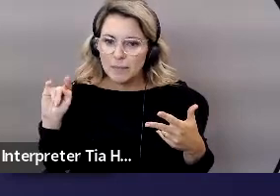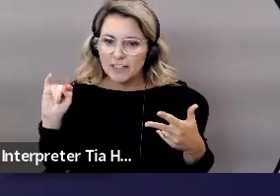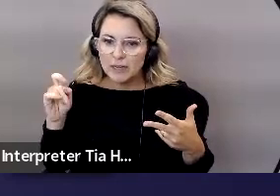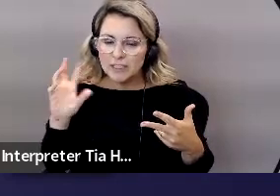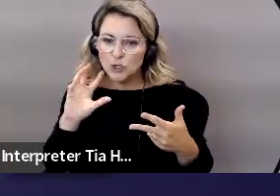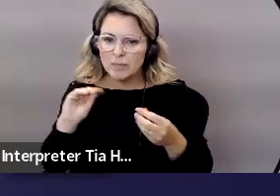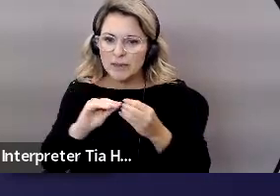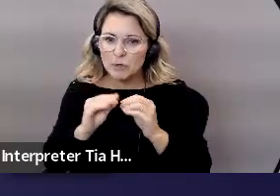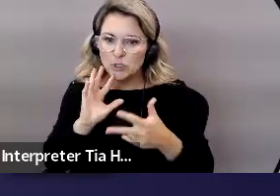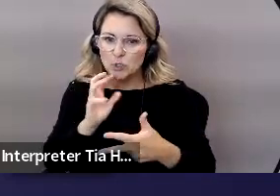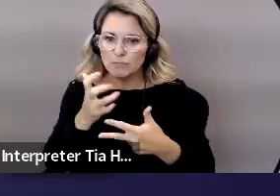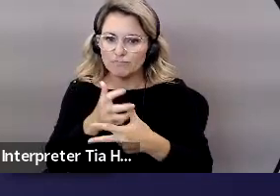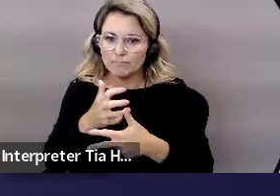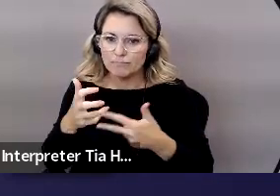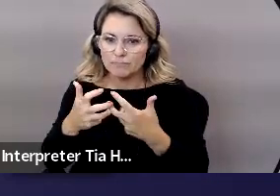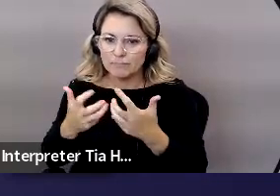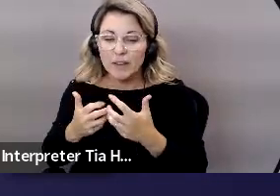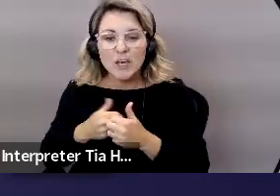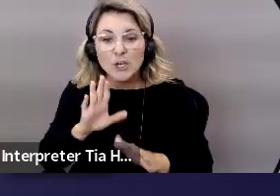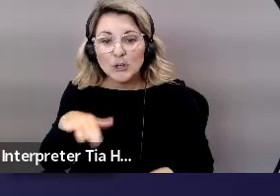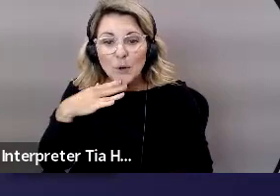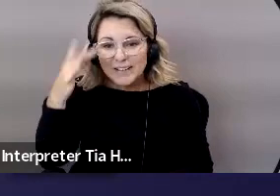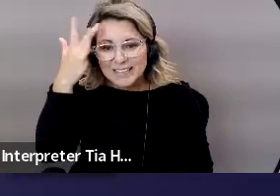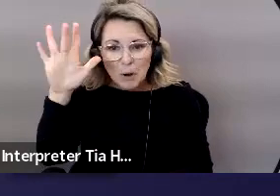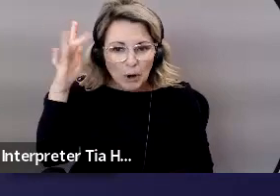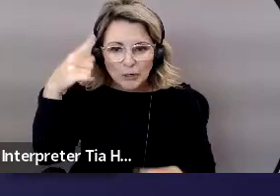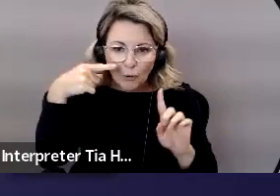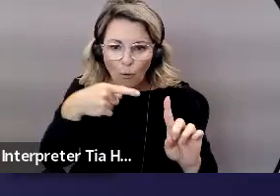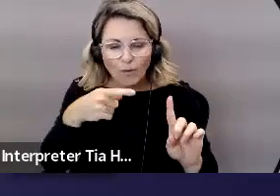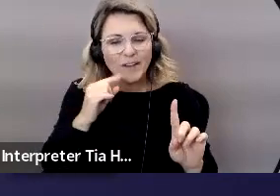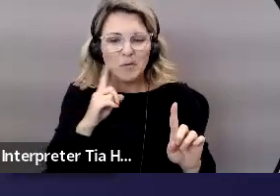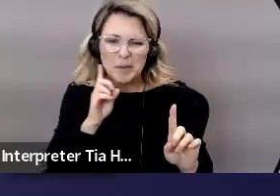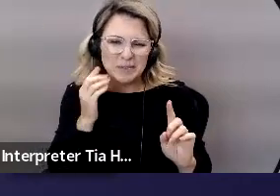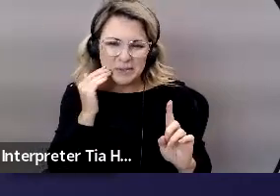familiar with SMART goals. So, you want to make sure it's SMART. It's specific, it's measurable,